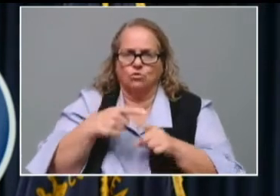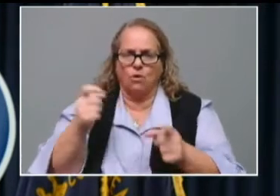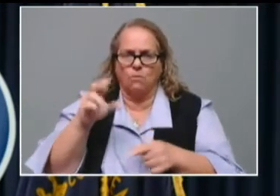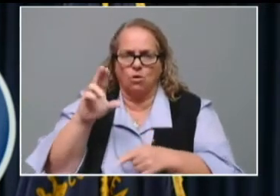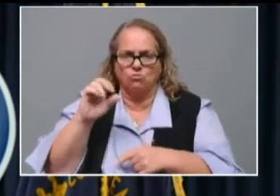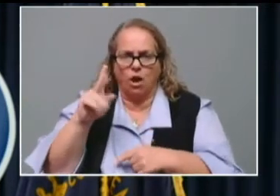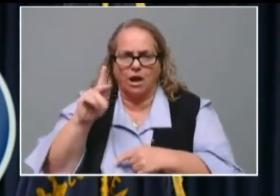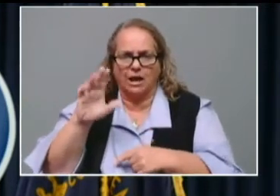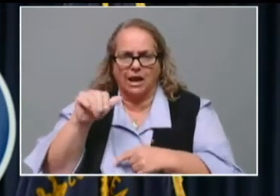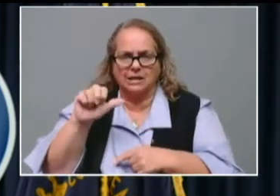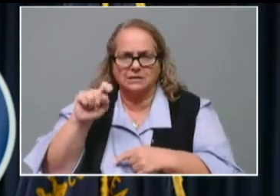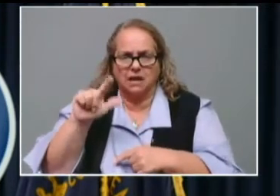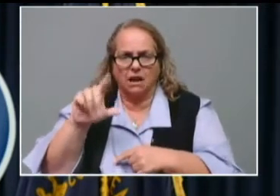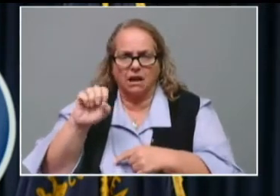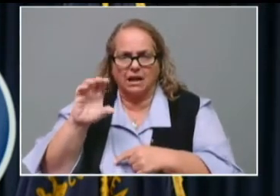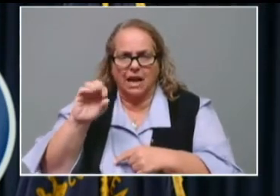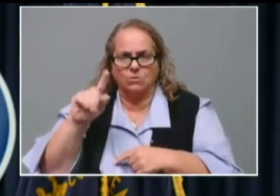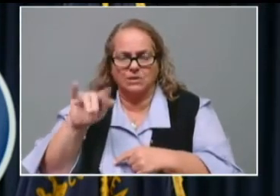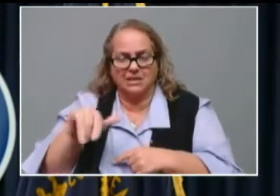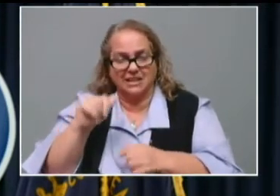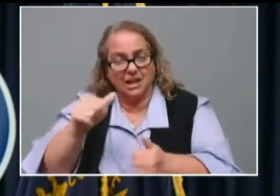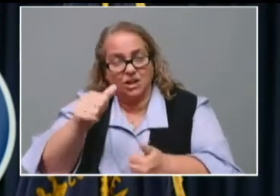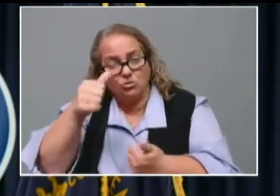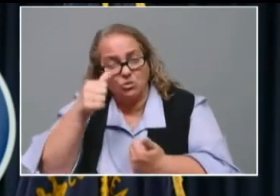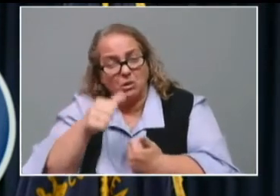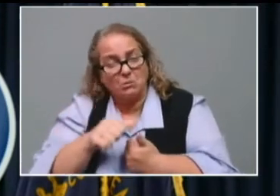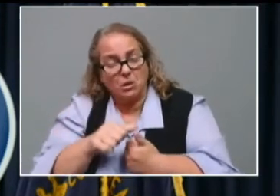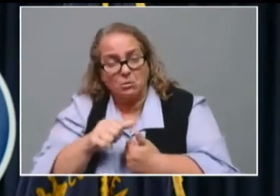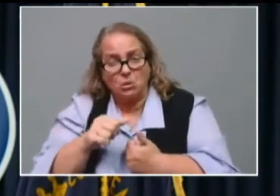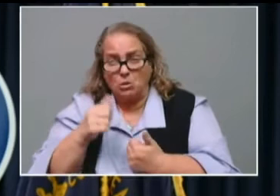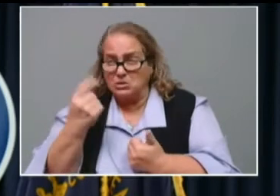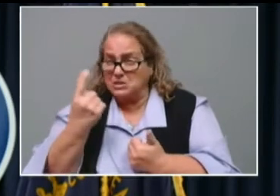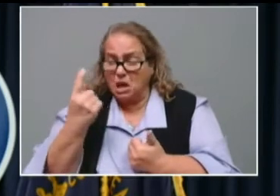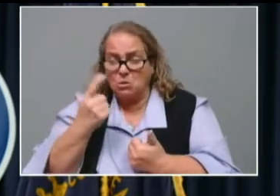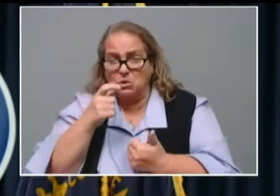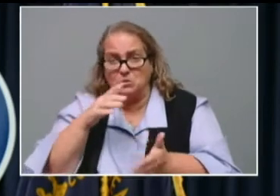Can you remember a day? So we had somebody in their teens In their 20s